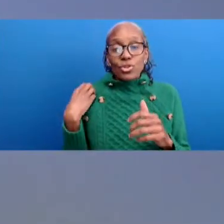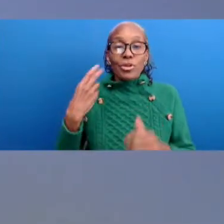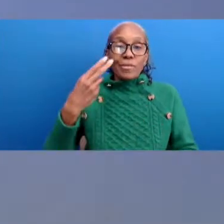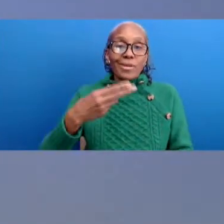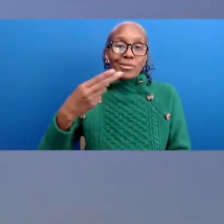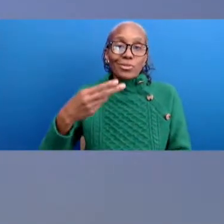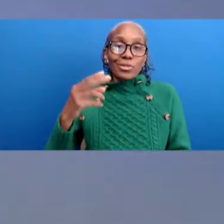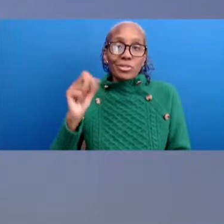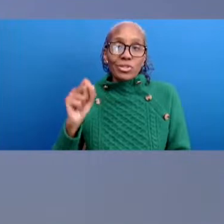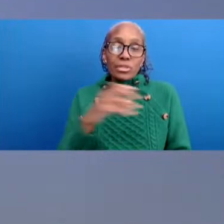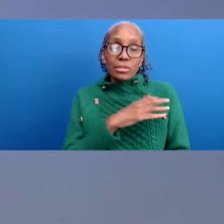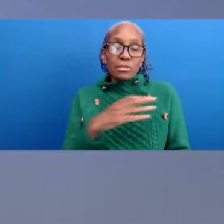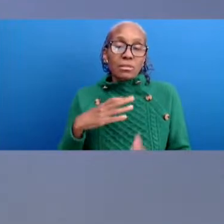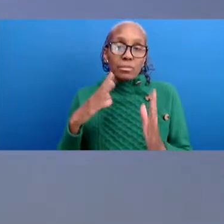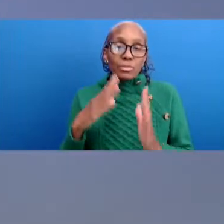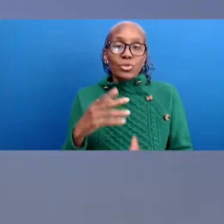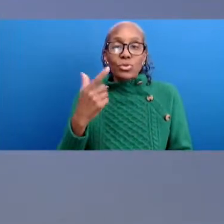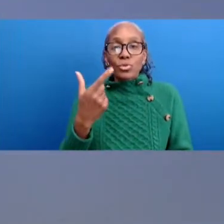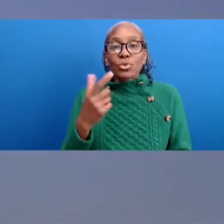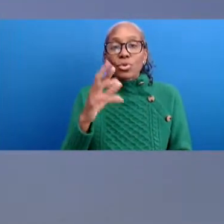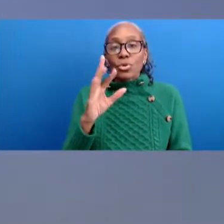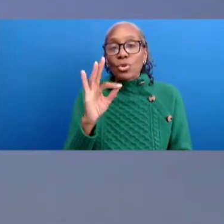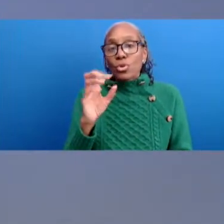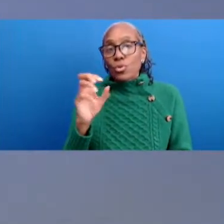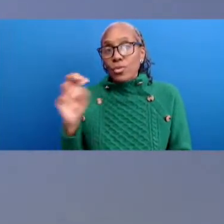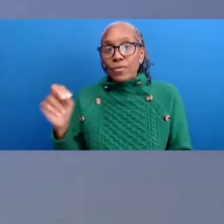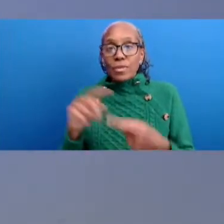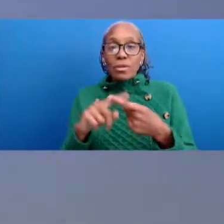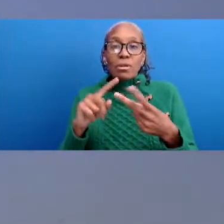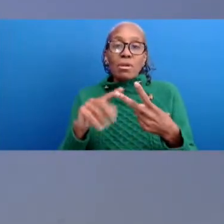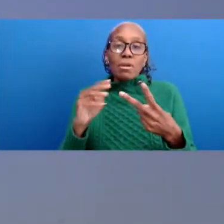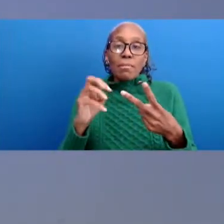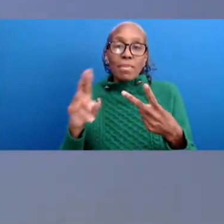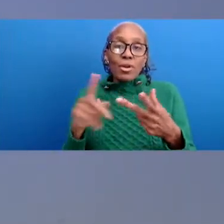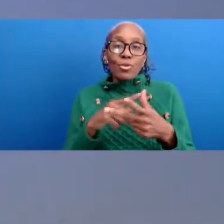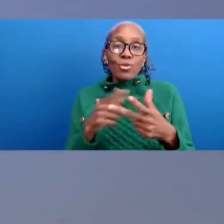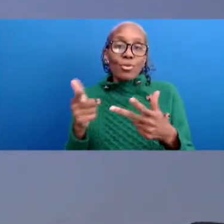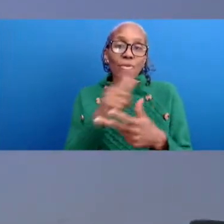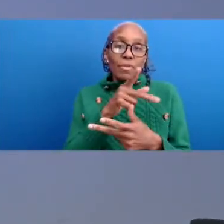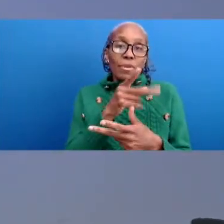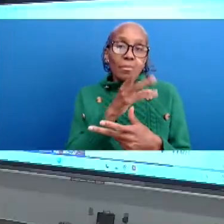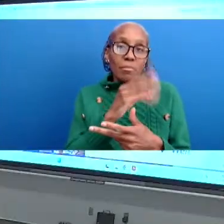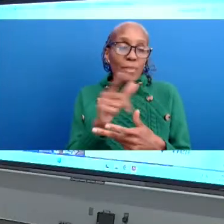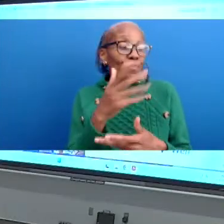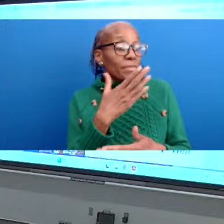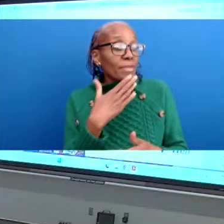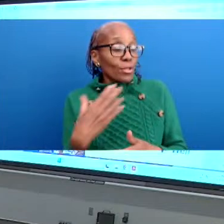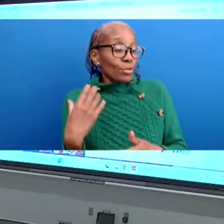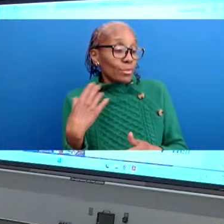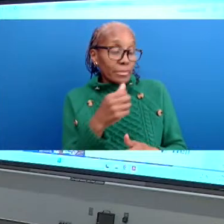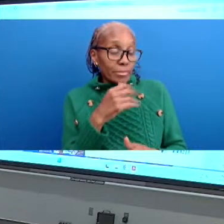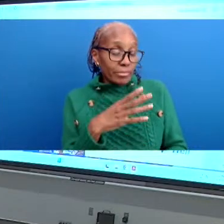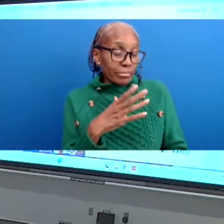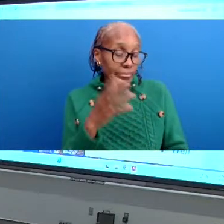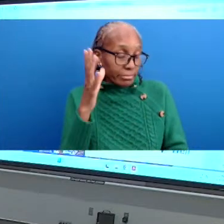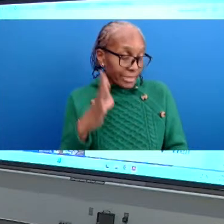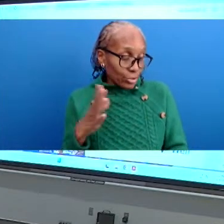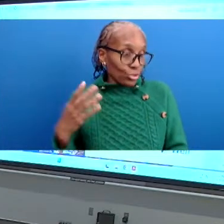WE WILL START IT ALL FROM THE START WITH THE CHAIR OF HHS COMMISSIONER GRIFFIN AND GO TO